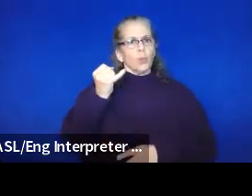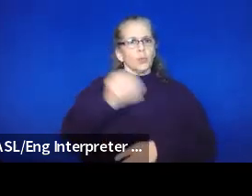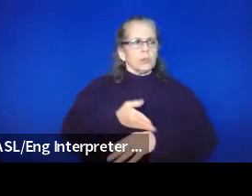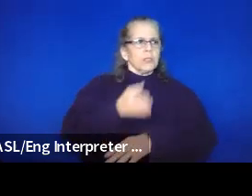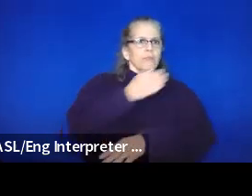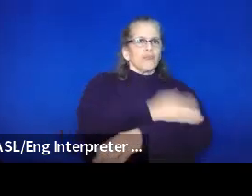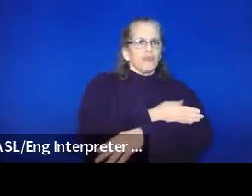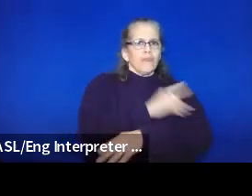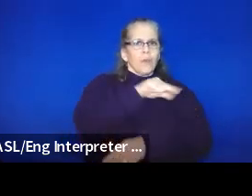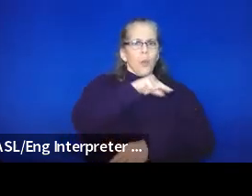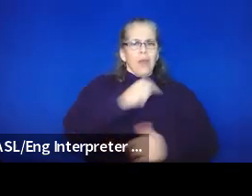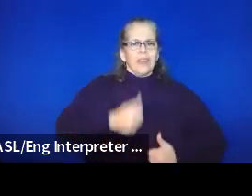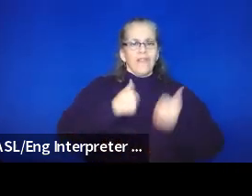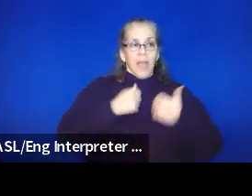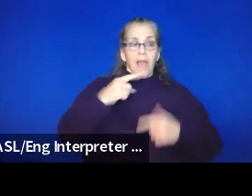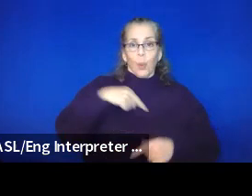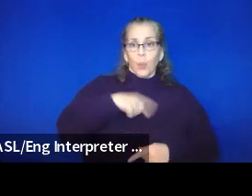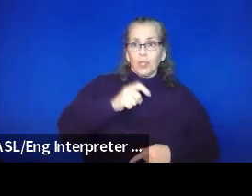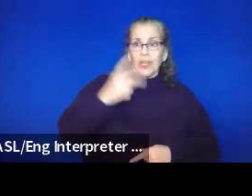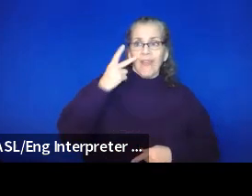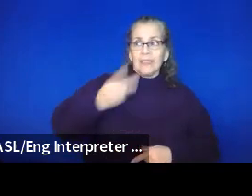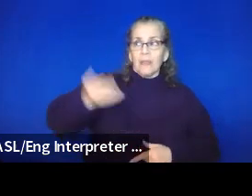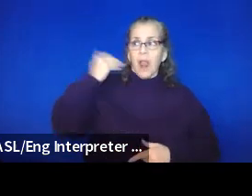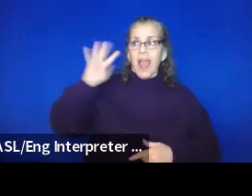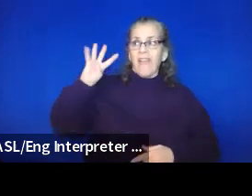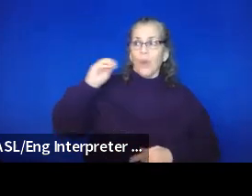in the last 40 years, because during this time, we have a he had better hearing aids